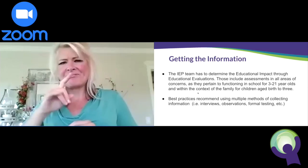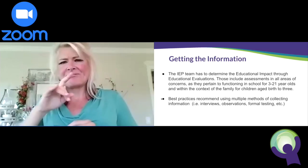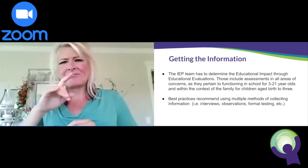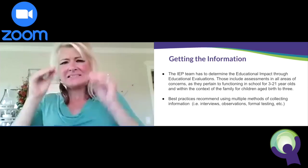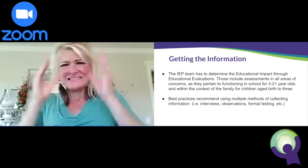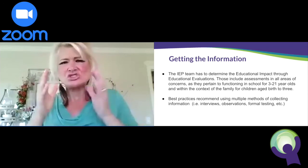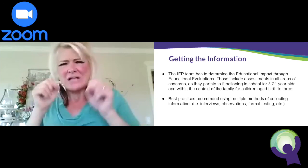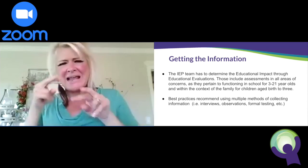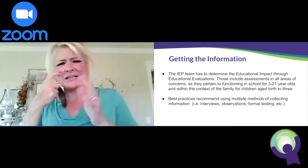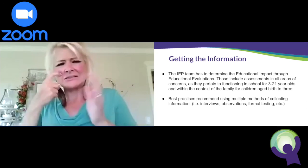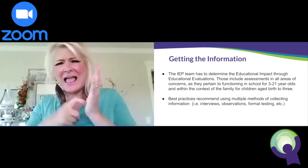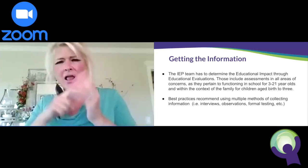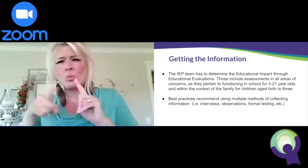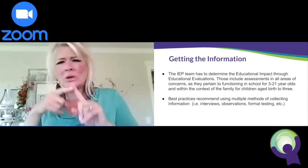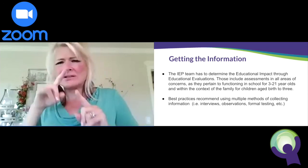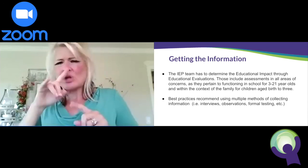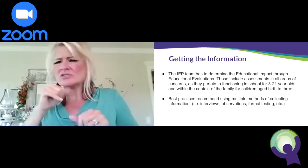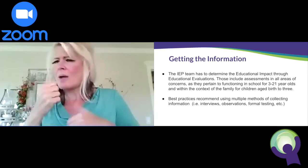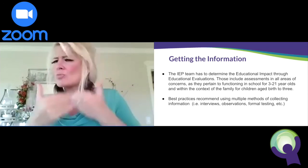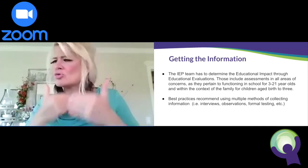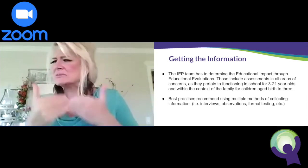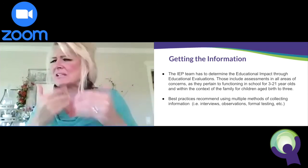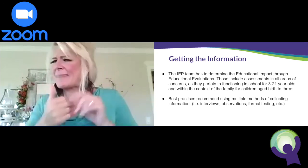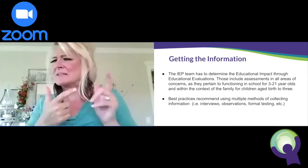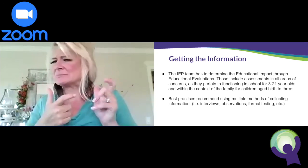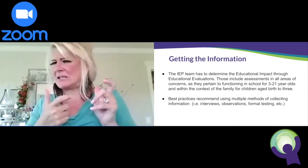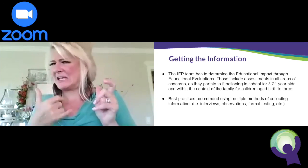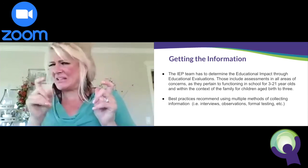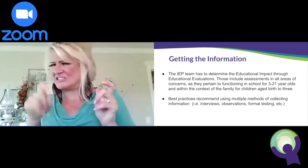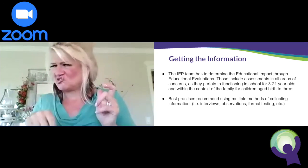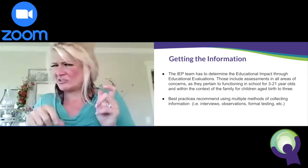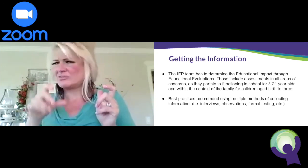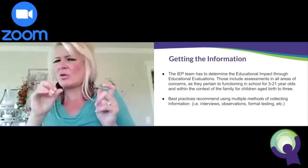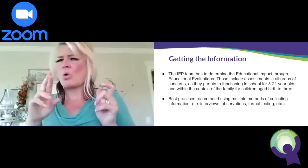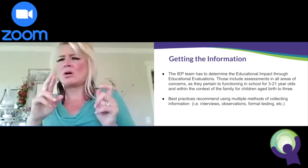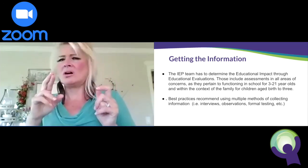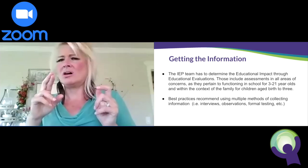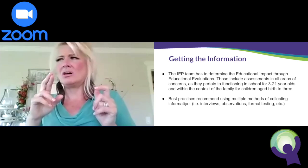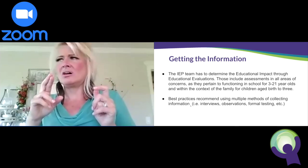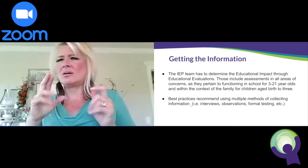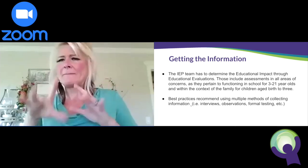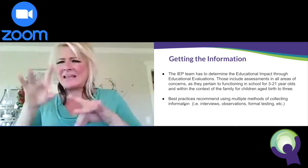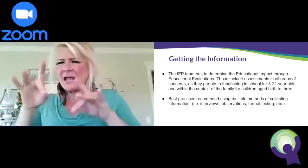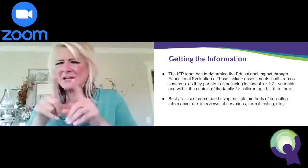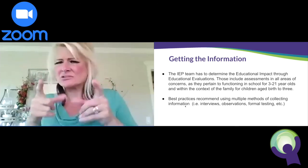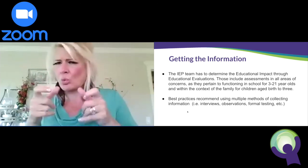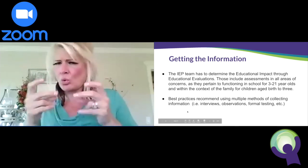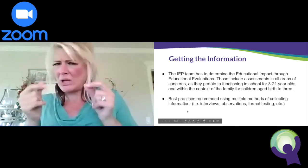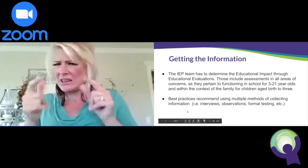and the teachers can identify just maybe not as quickly or